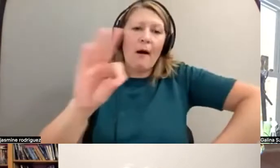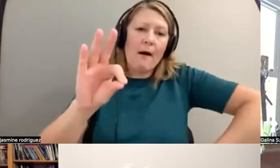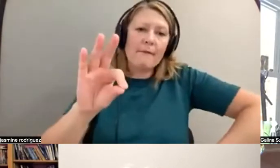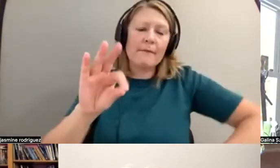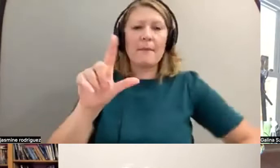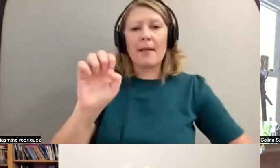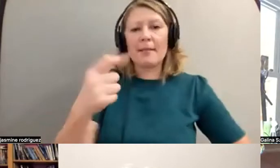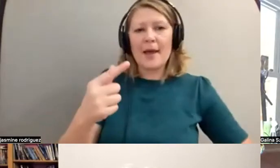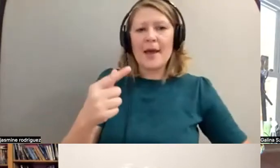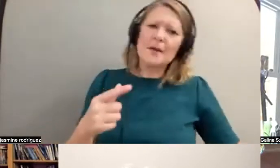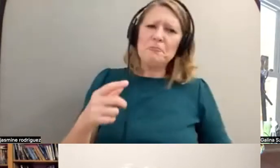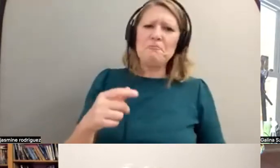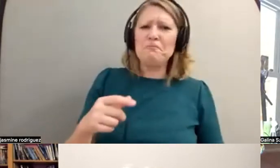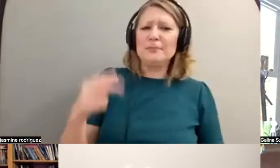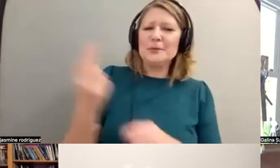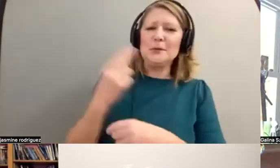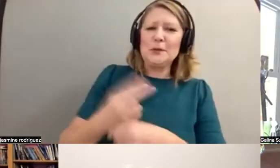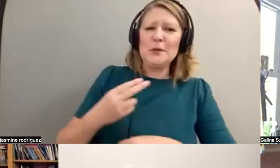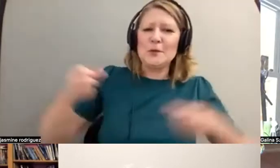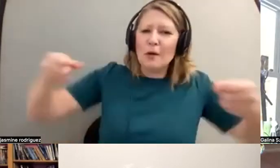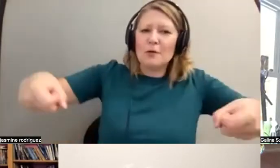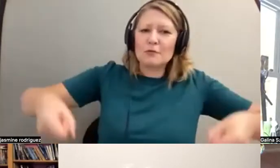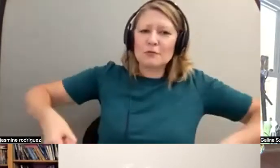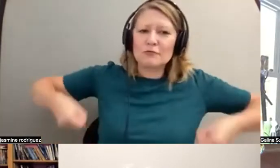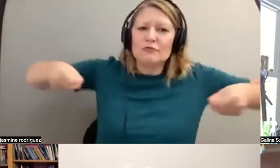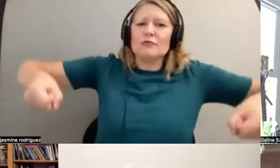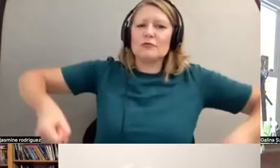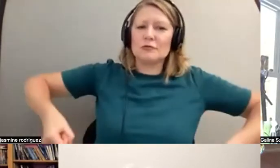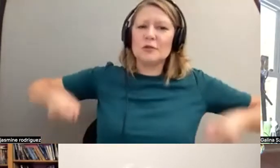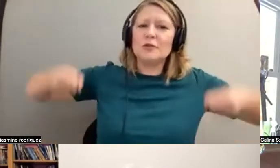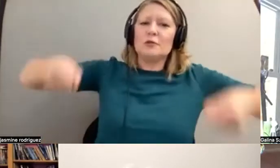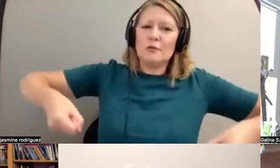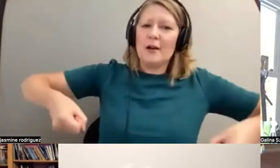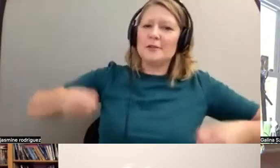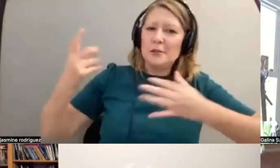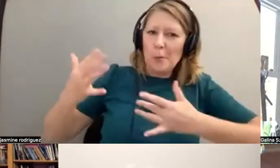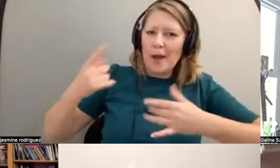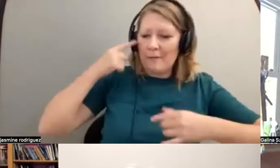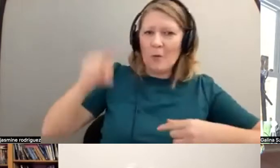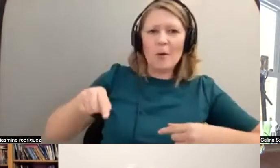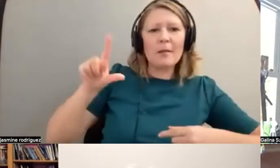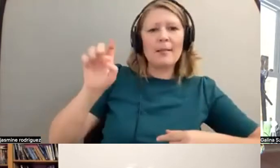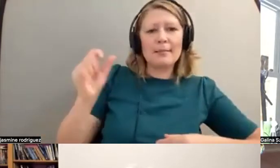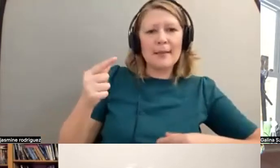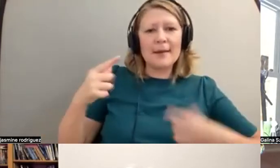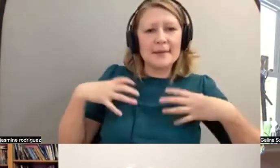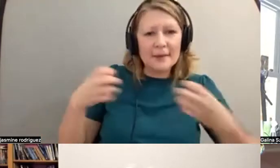something to help you heal and go better. And your leg is never the same, but it's not as bad as when it broke.